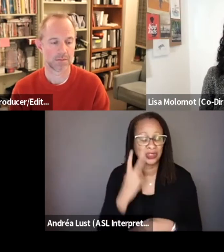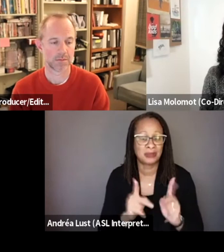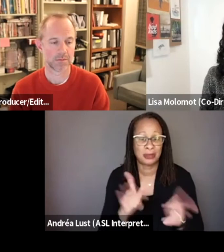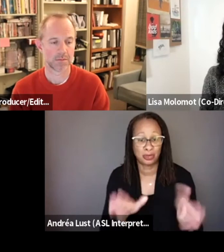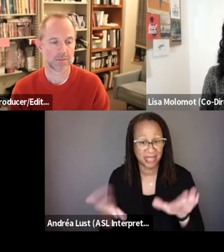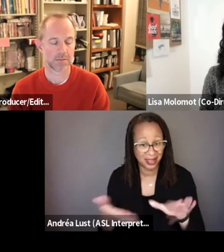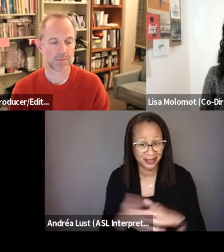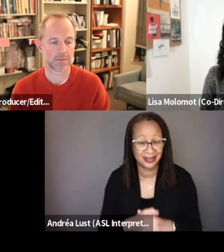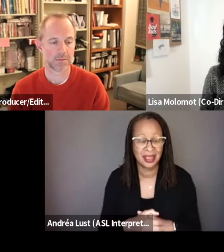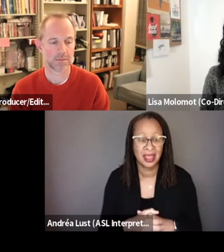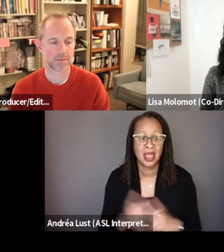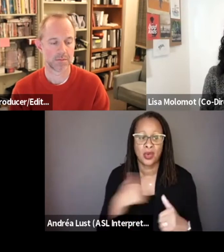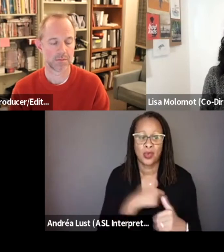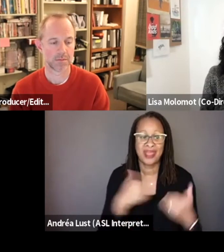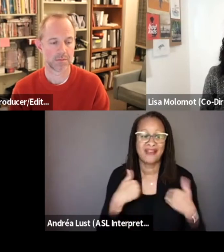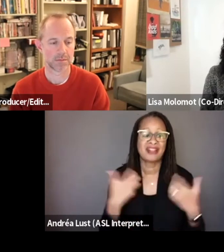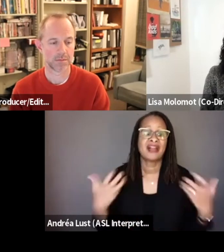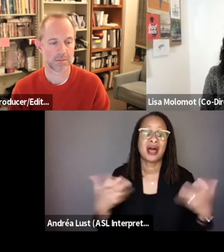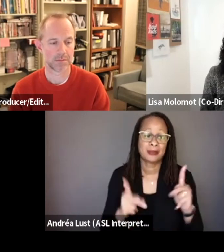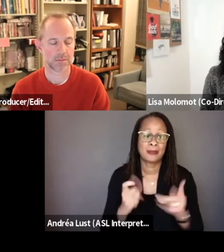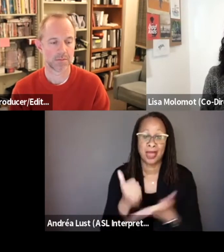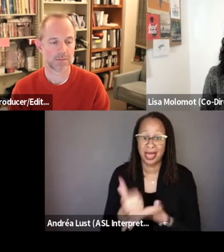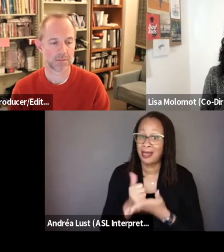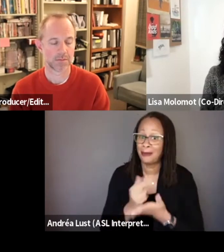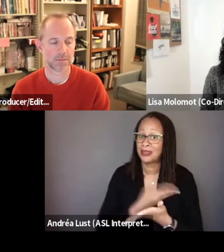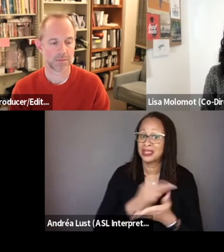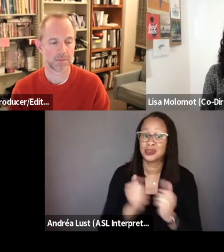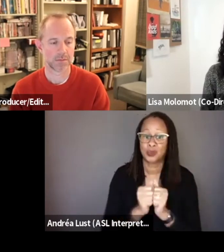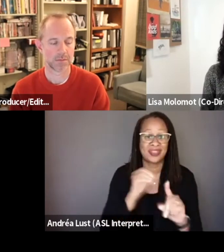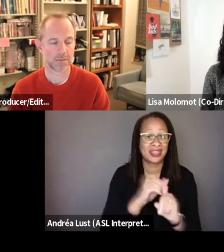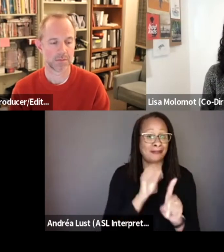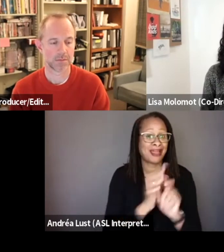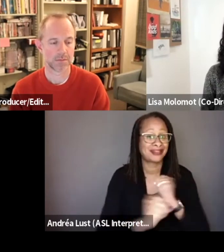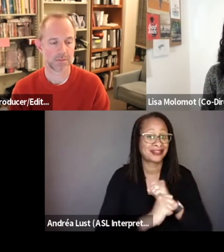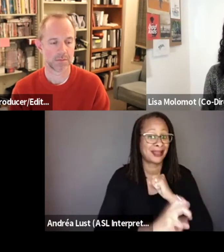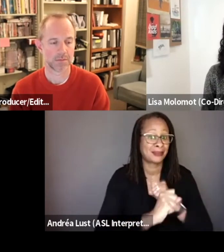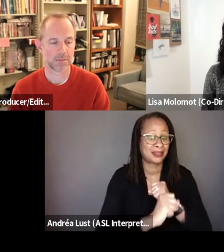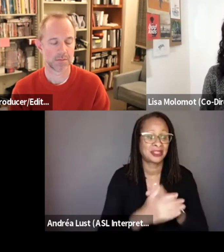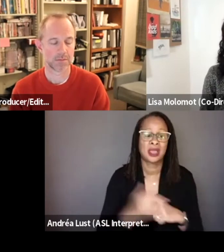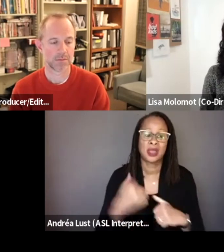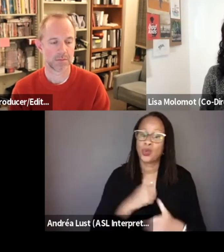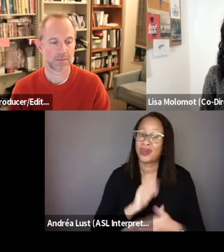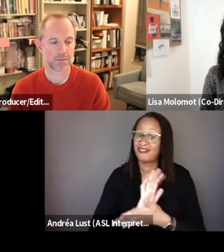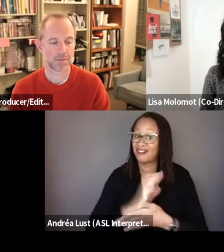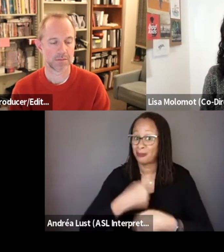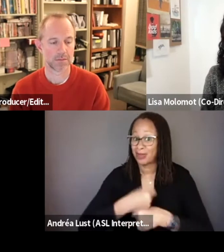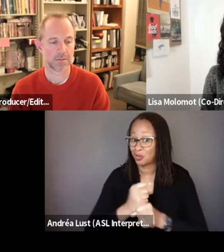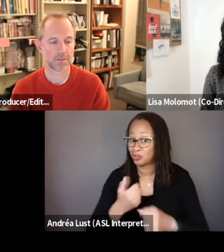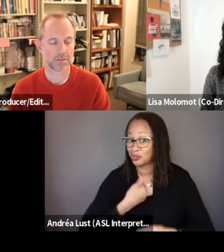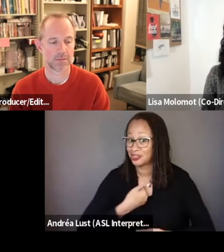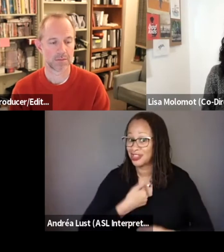we have a lot of people helping us with the impact campaign. We're very lucky we're filmmakers so that's a good thing